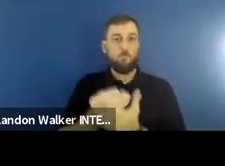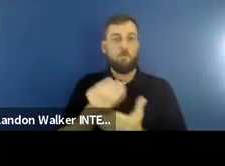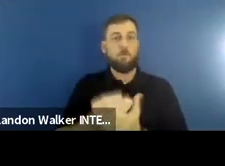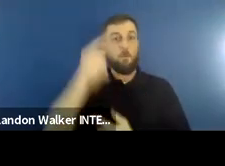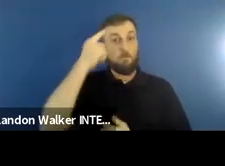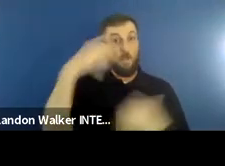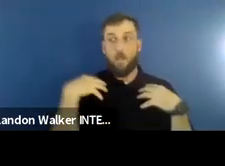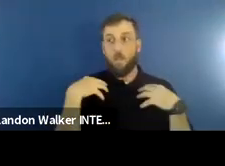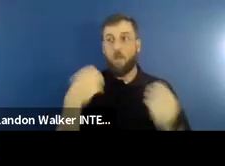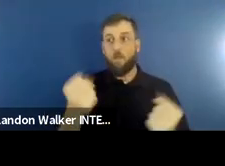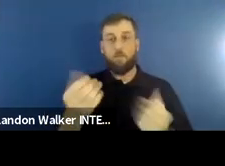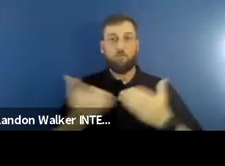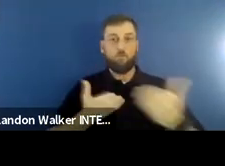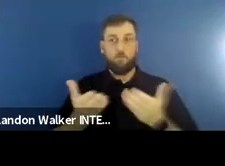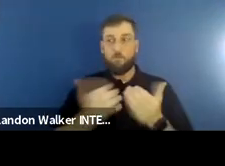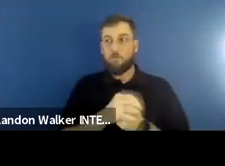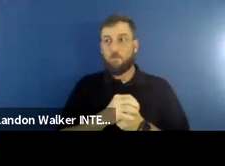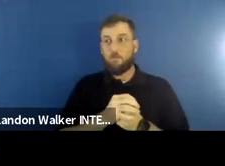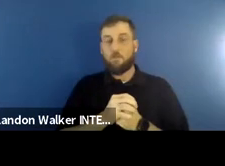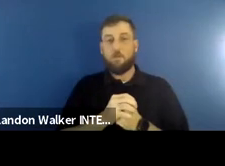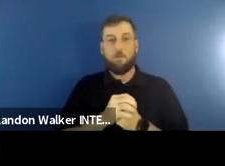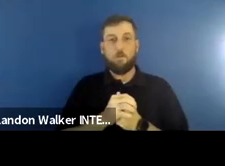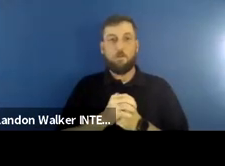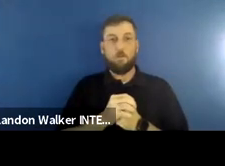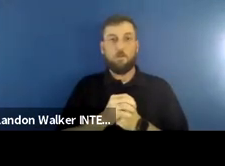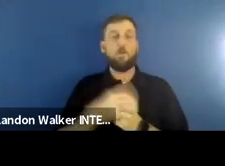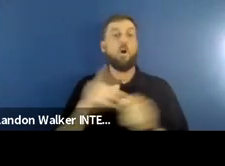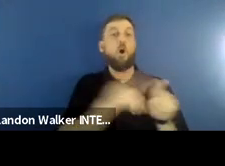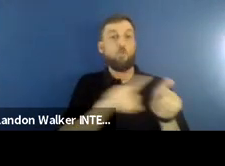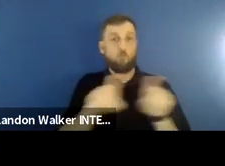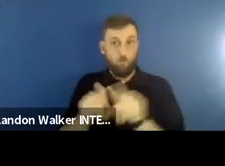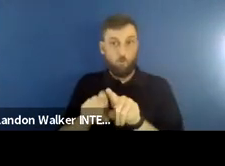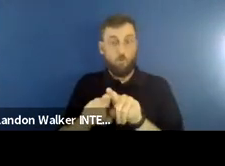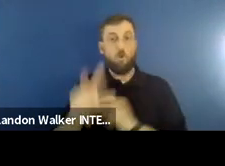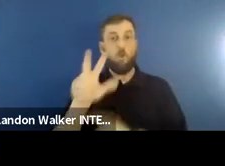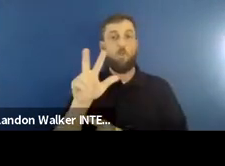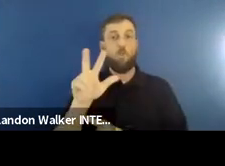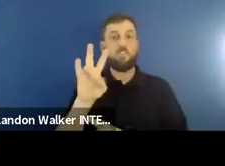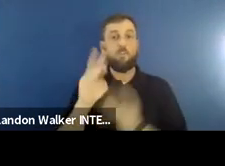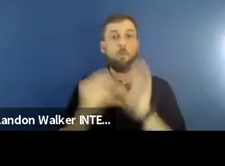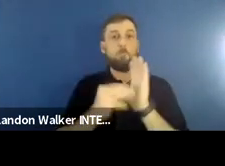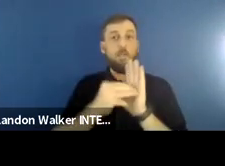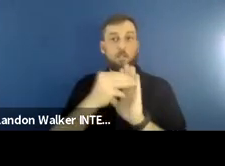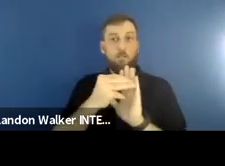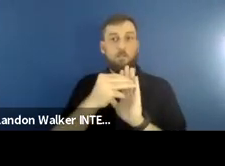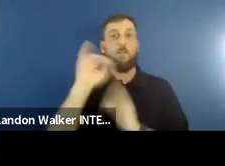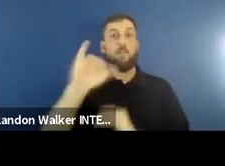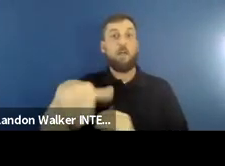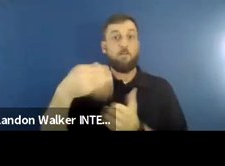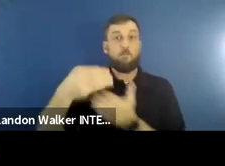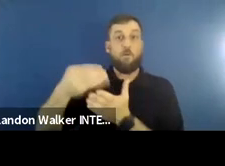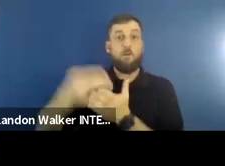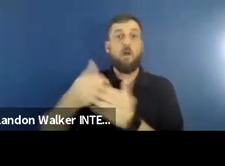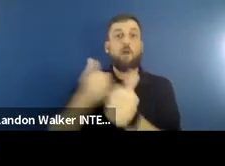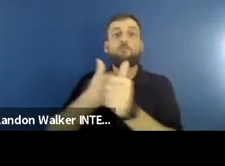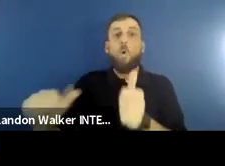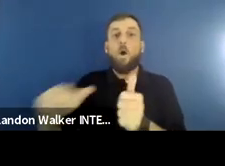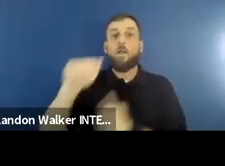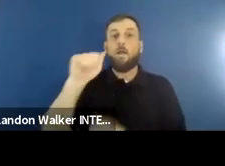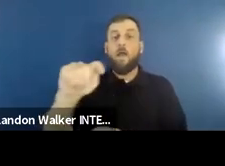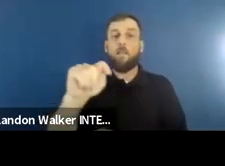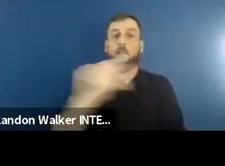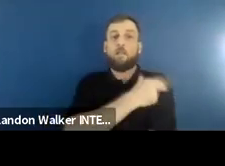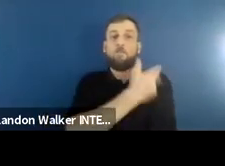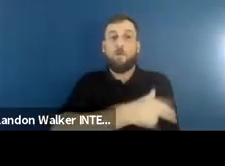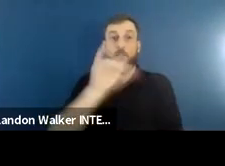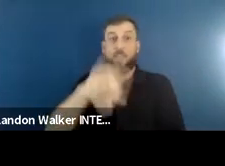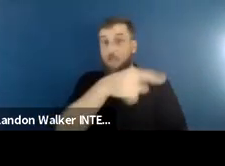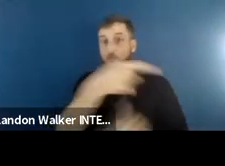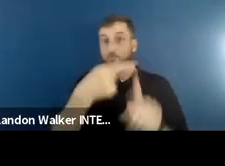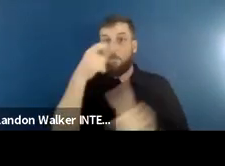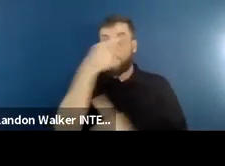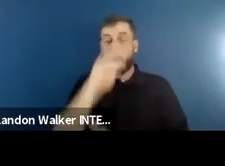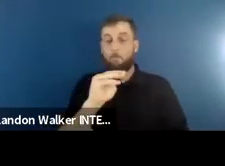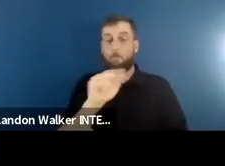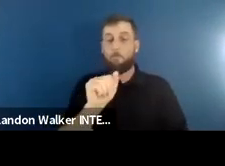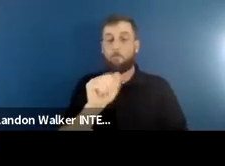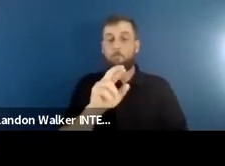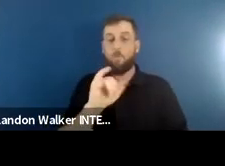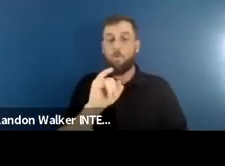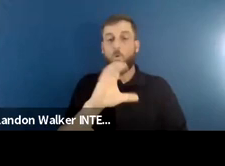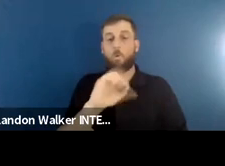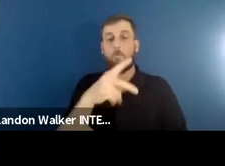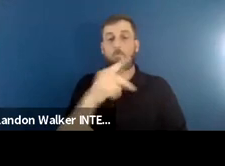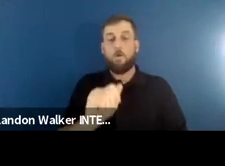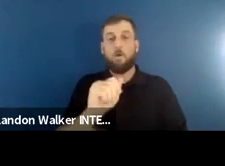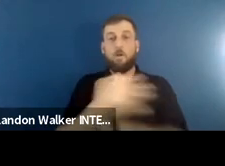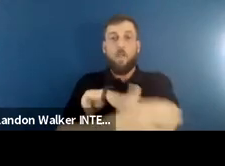mental health services in how much it costs to provide this care, and then also 37 million in avoided cost at the hospital. So all these numbers come out of Maricopa County which our facilities are international that's our first facility.